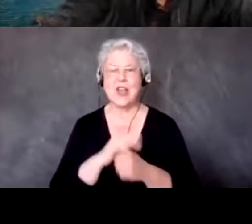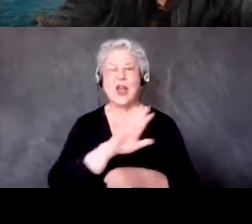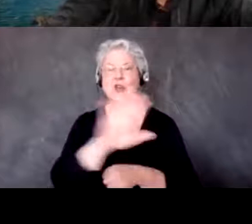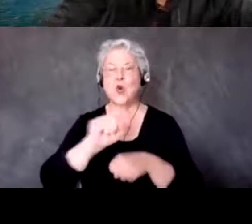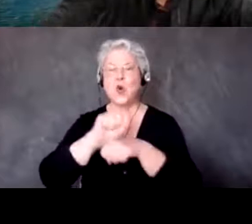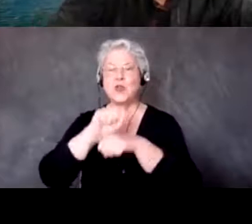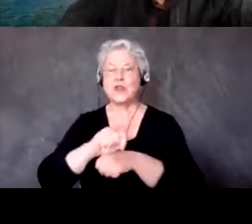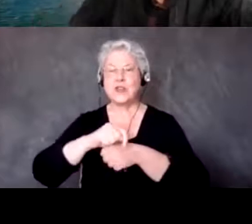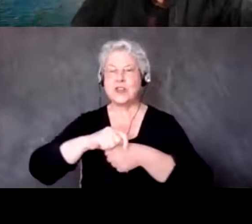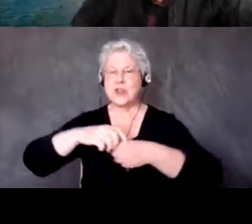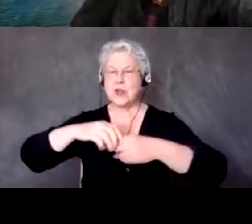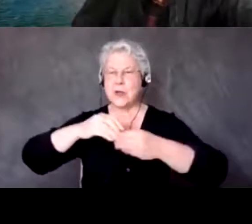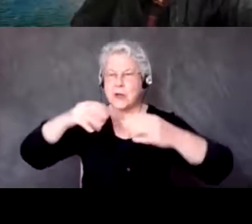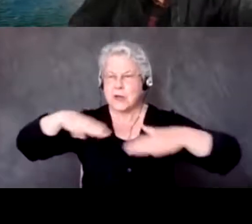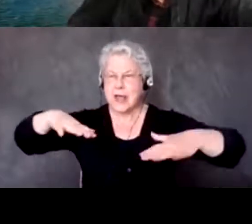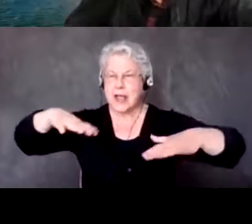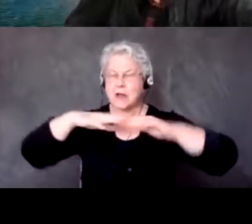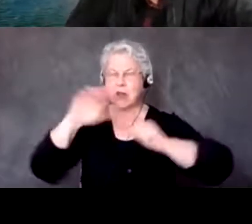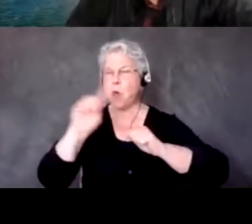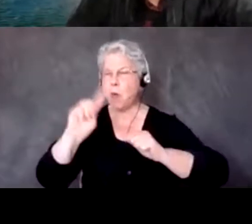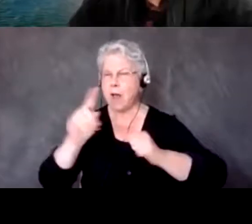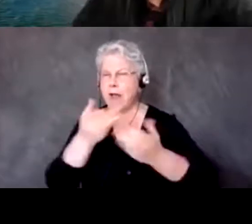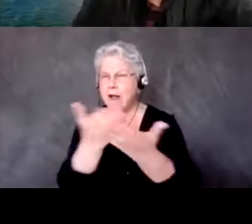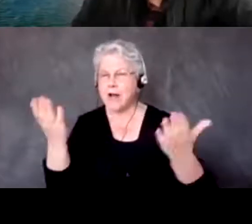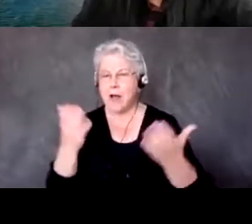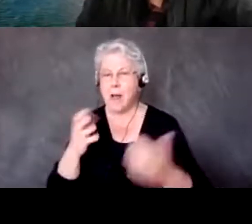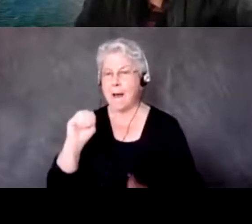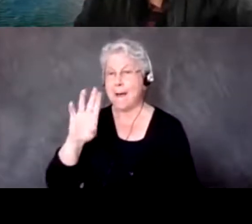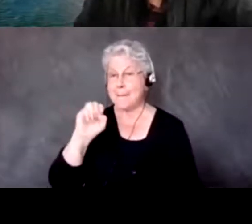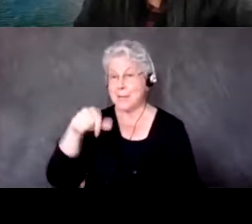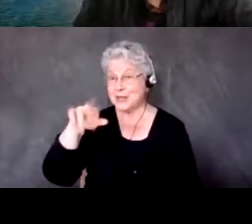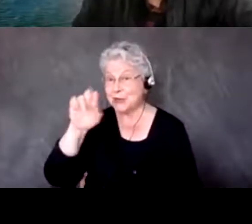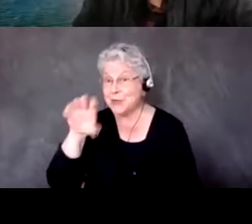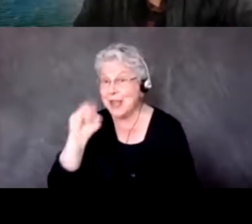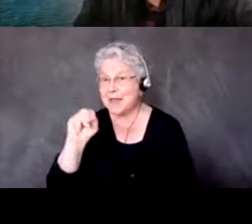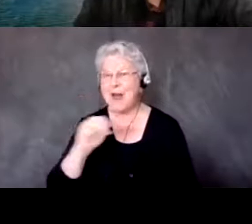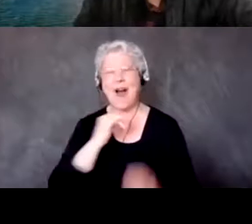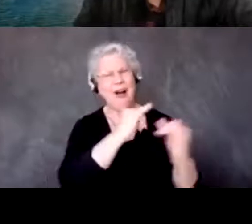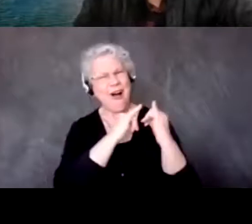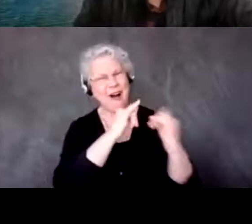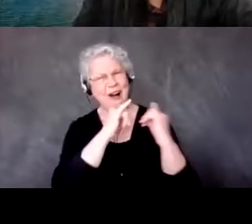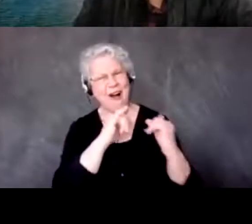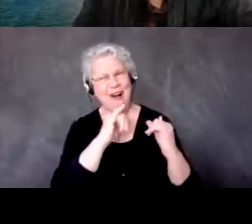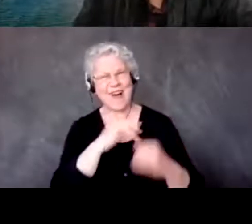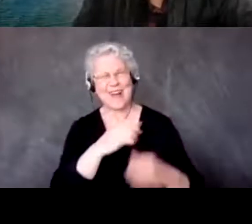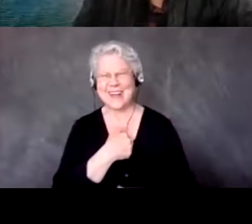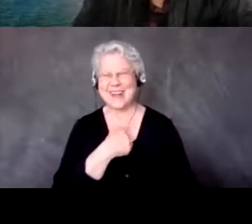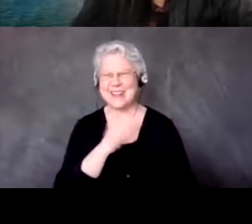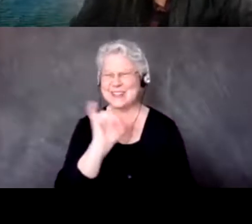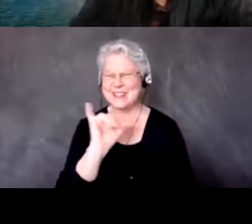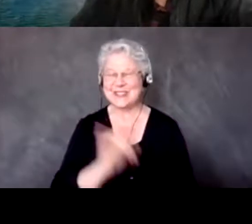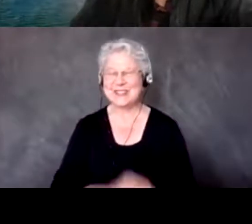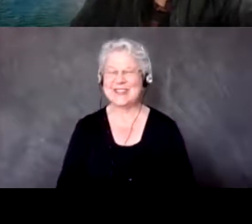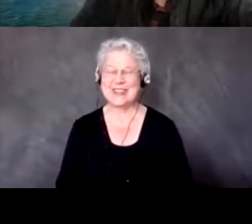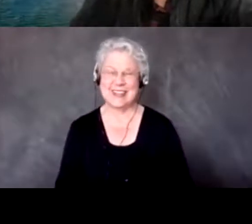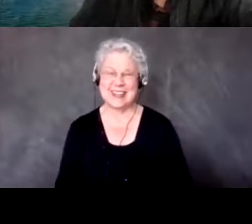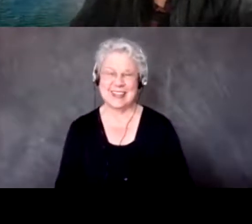are you Zooming in from? Oh Musqueam, hi Lara! I'm also from the Musqueam Band.